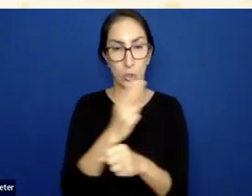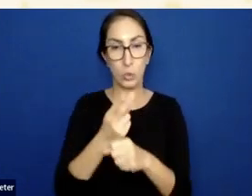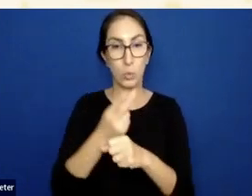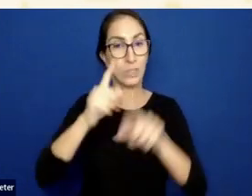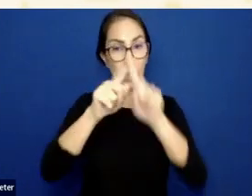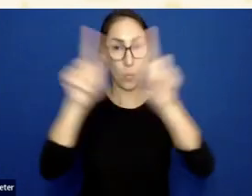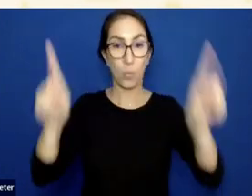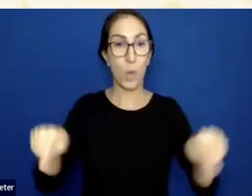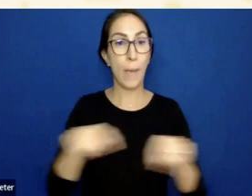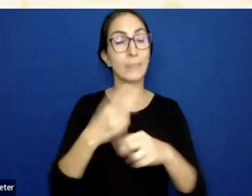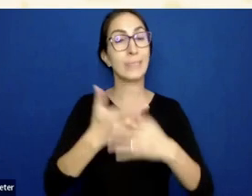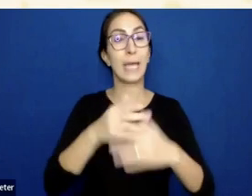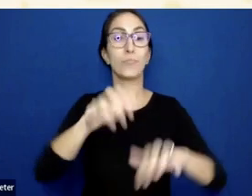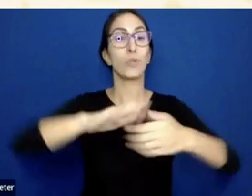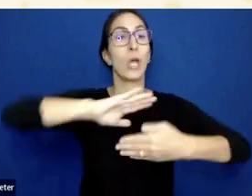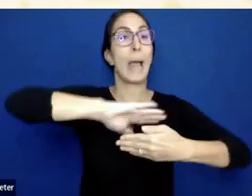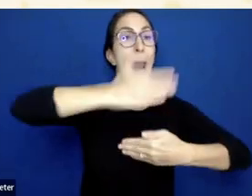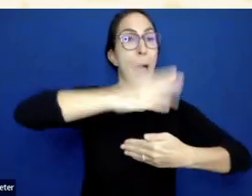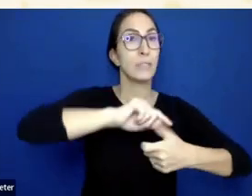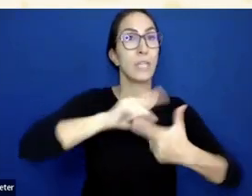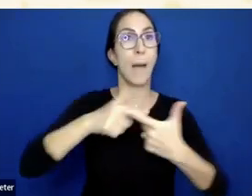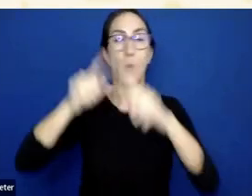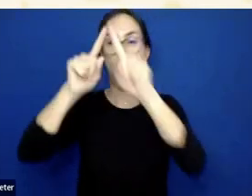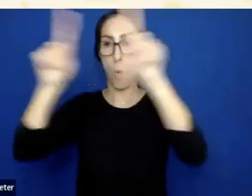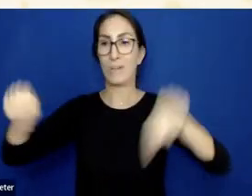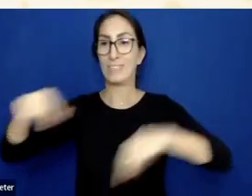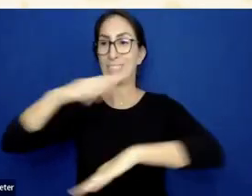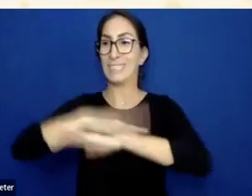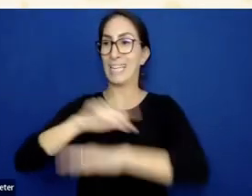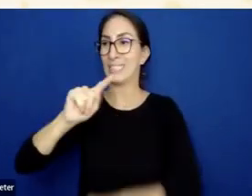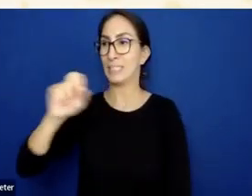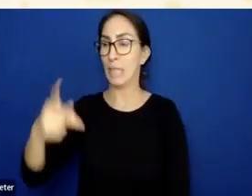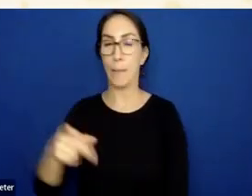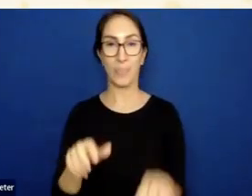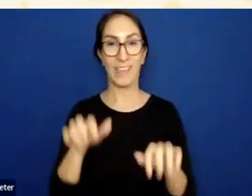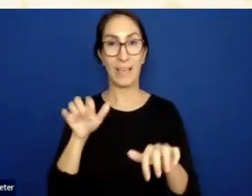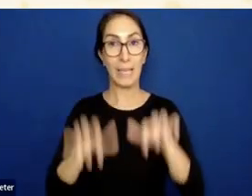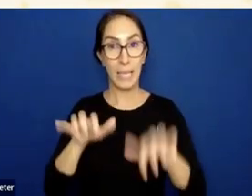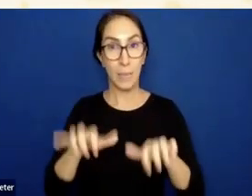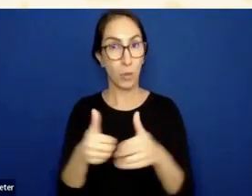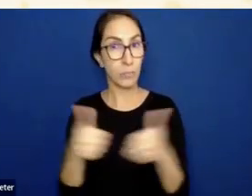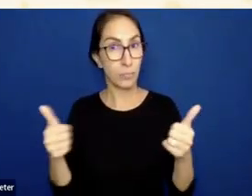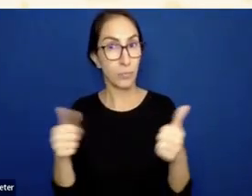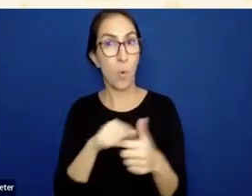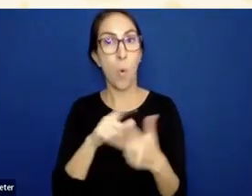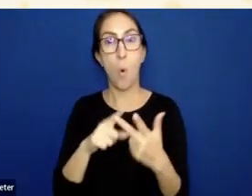or desktop keyboard, or using the mouse with a keyword,